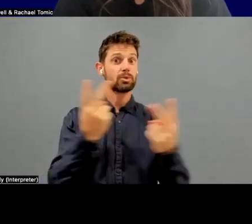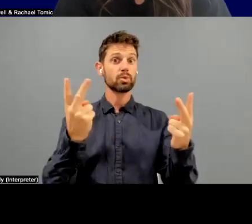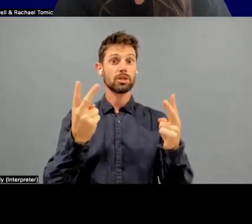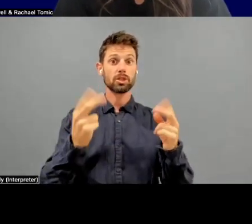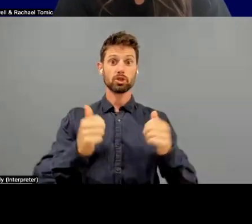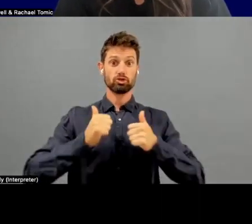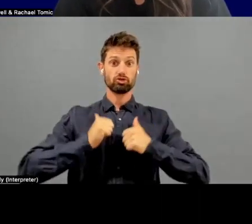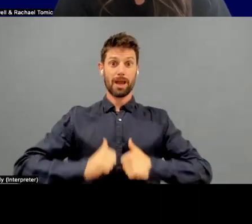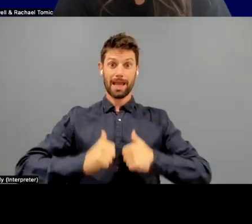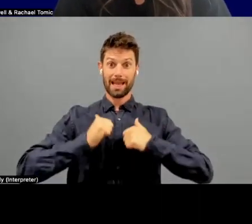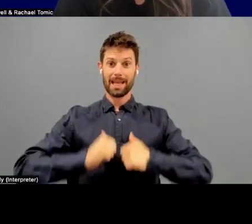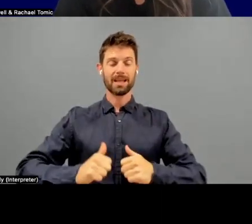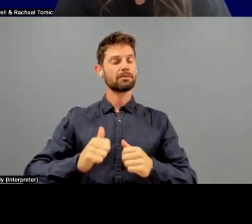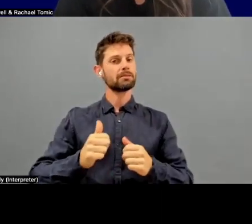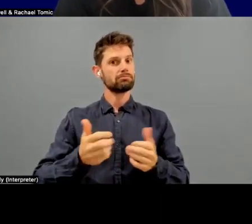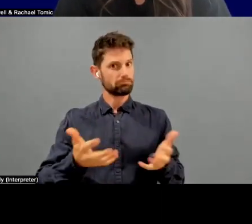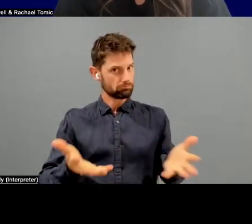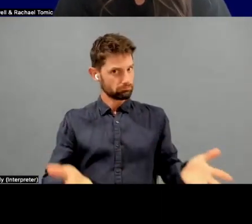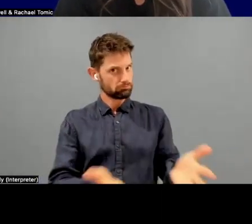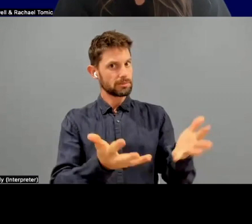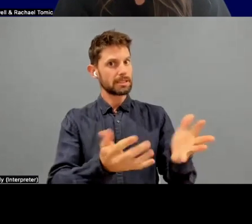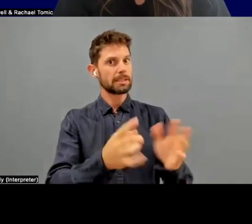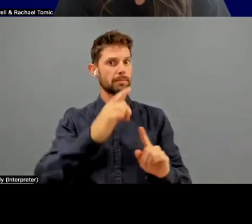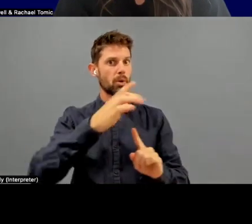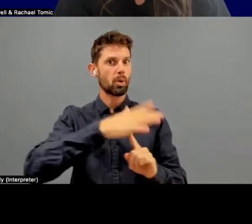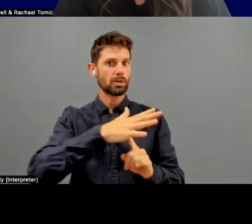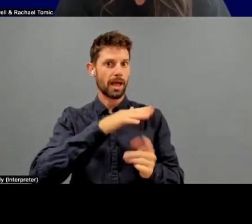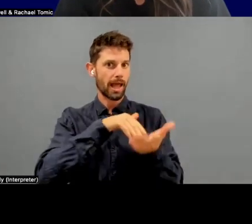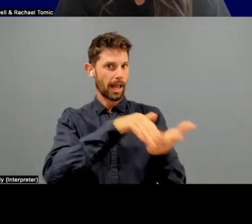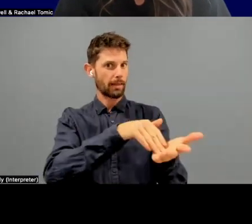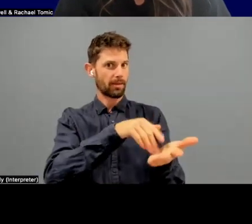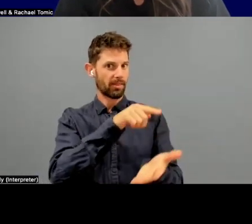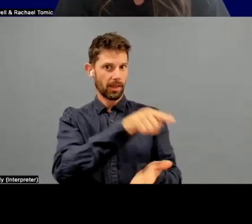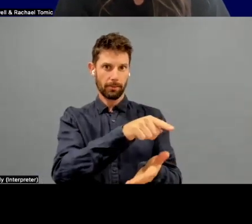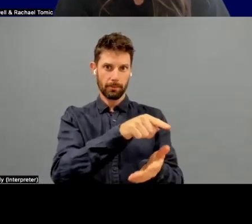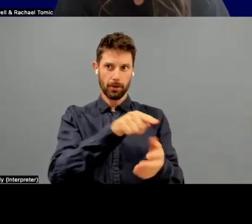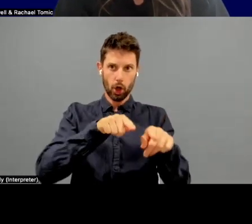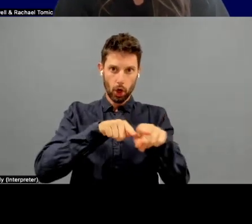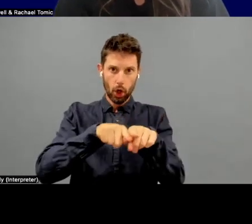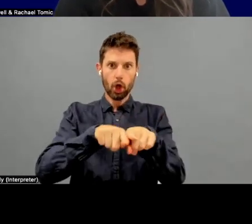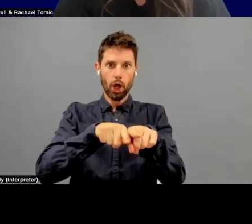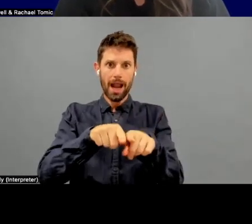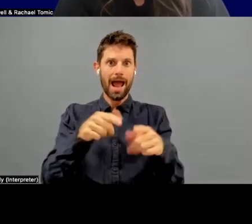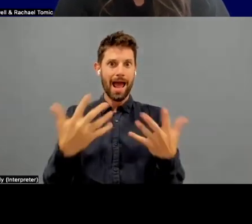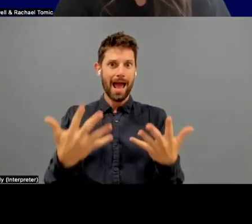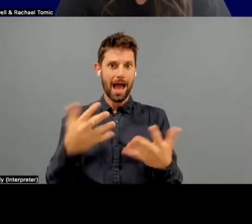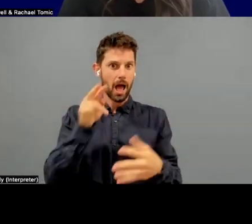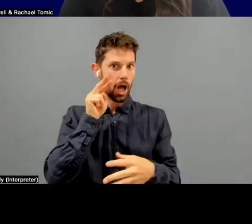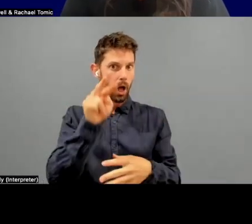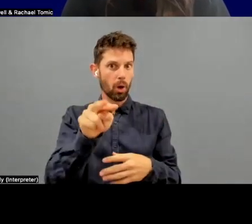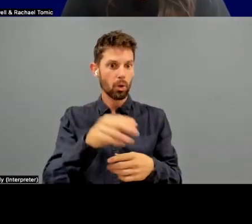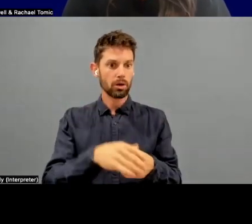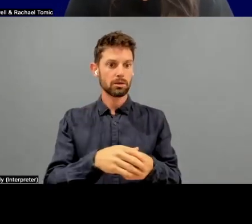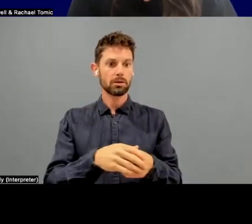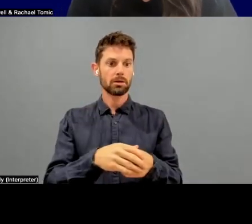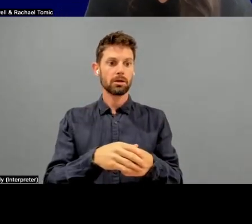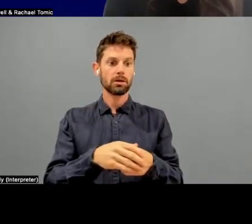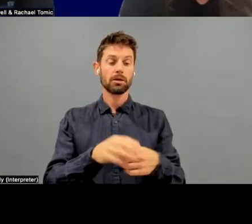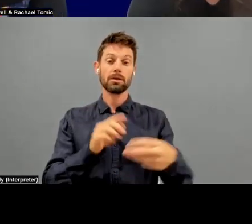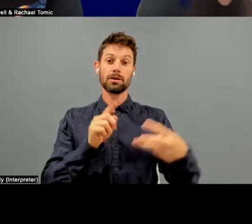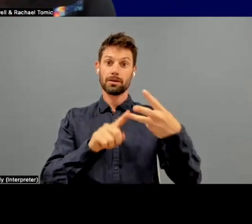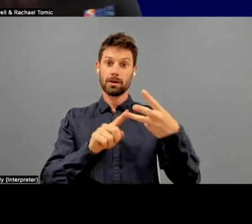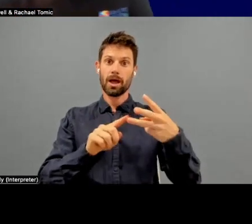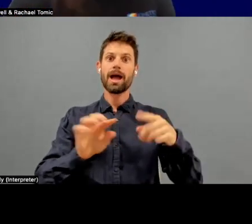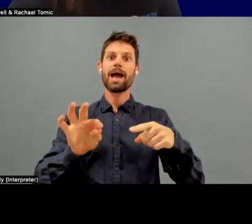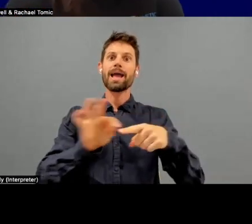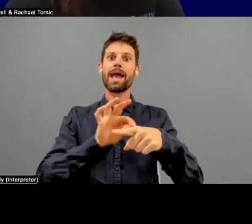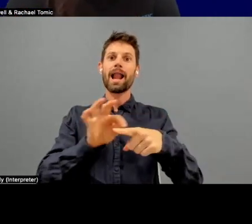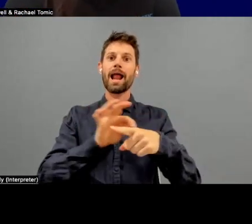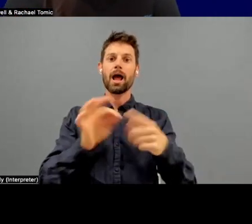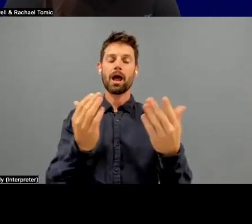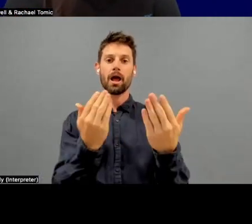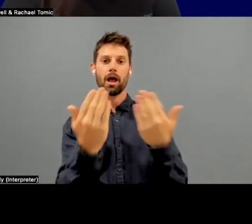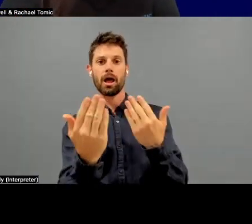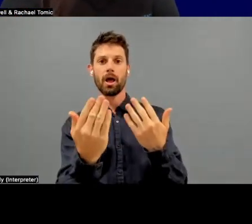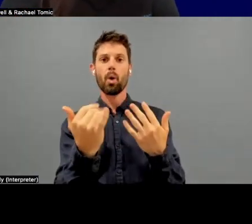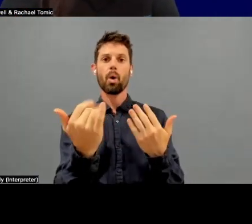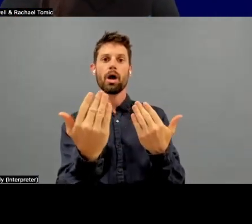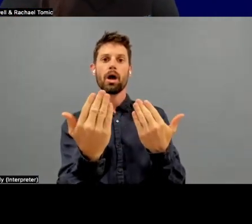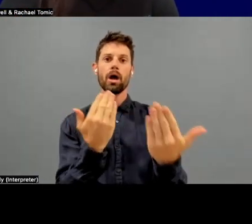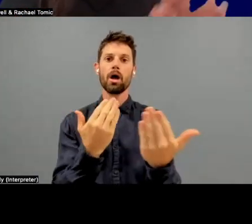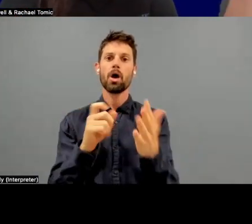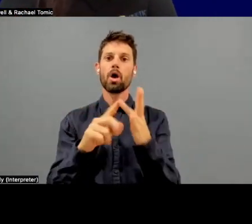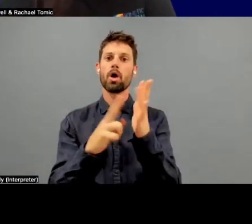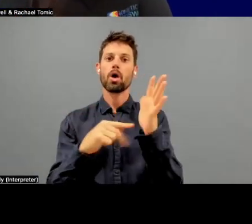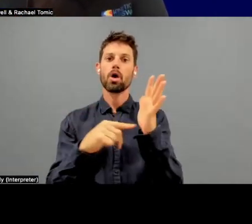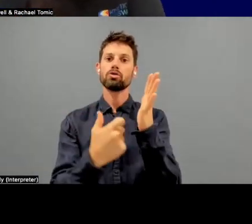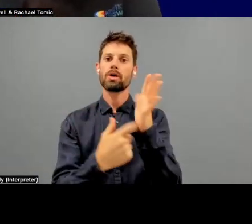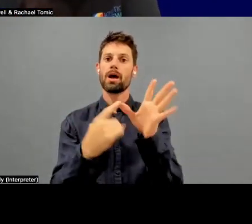recommended to improve visual function and attention to stimuli and colour contrast.